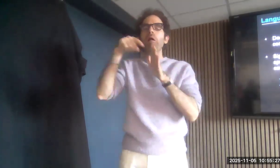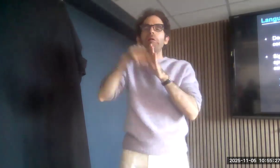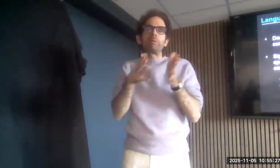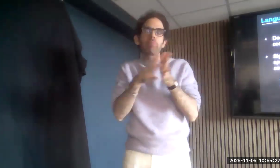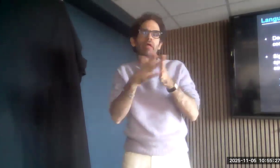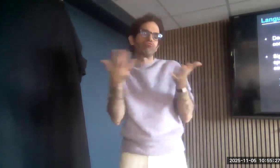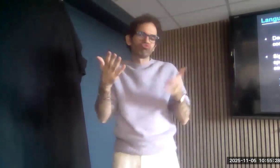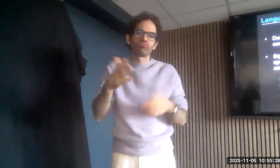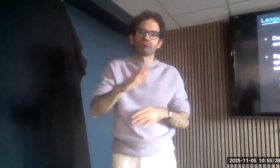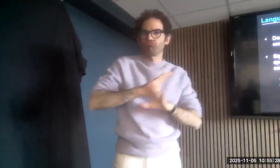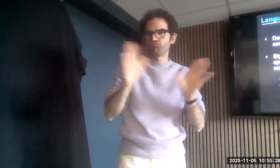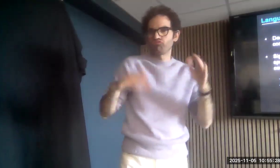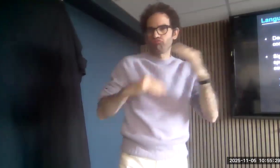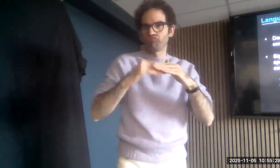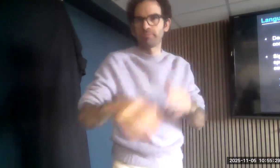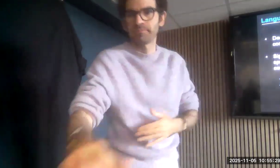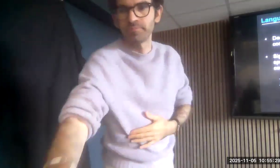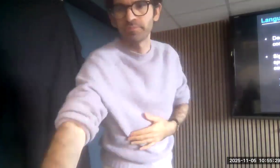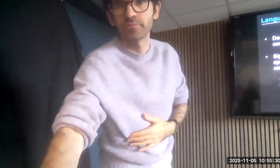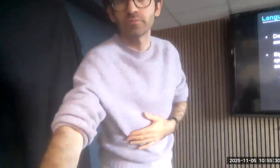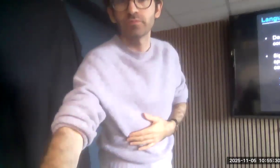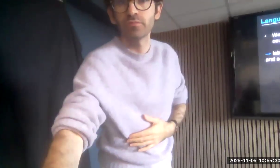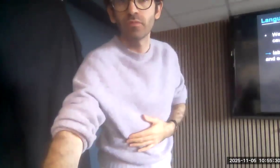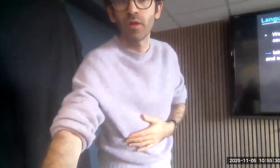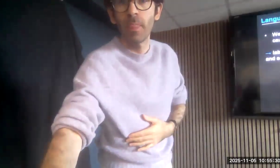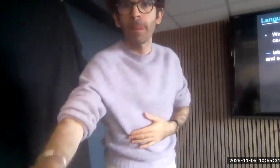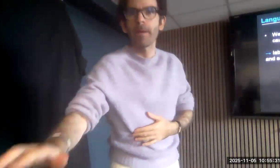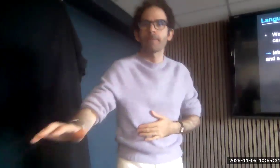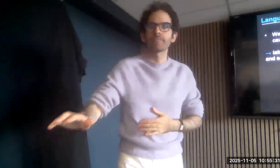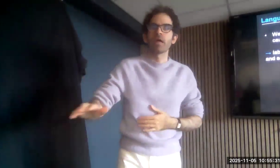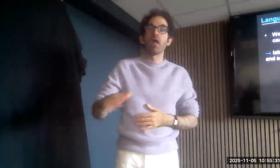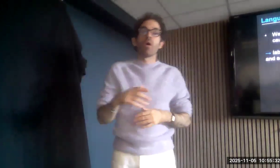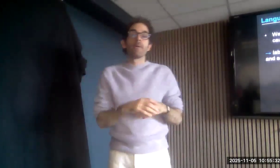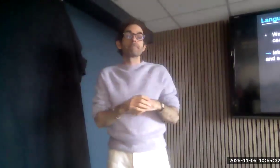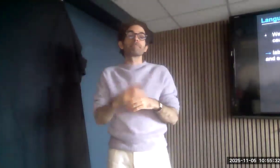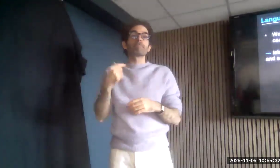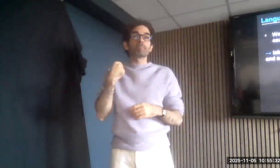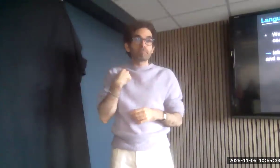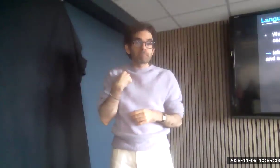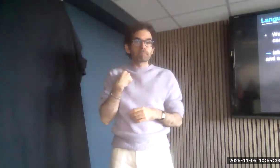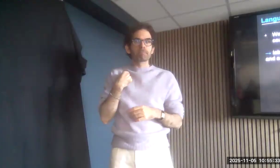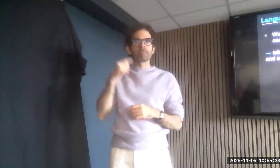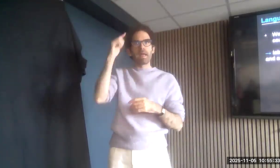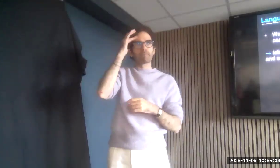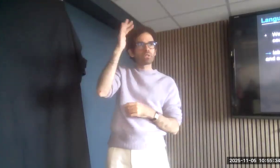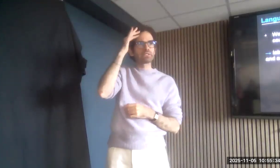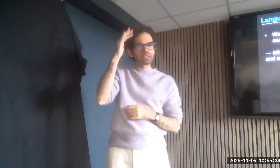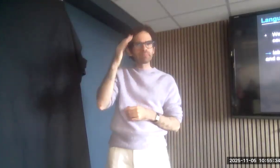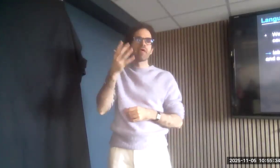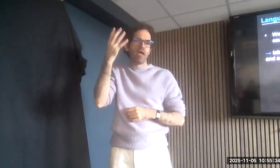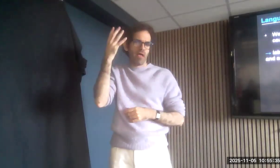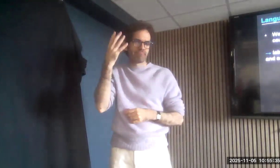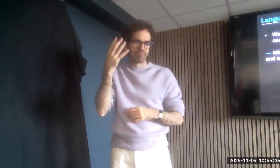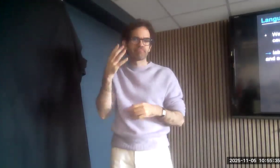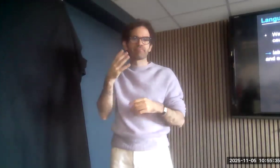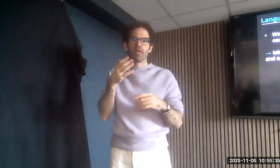The books around them, etc.